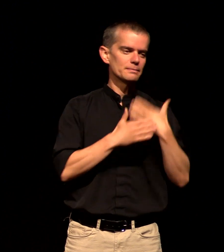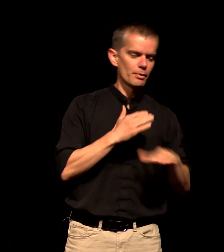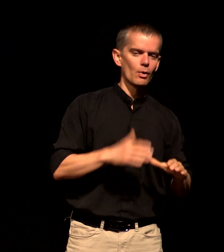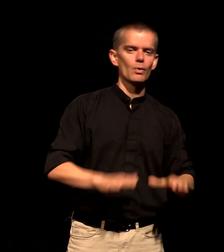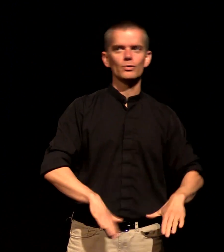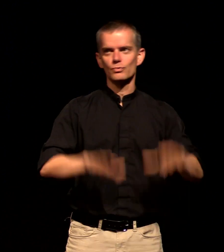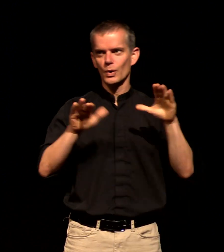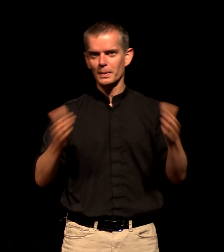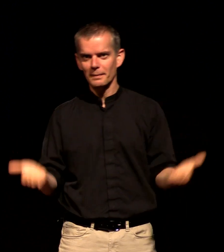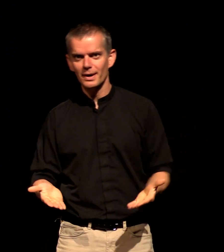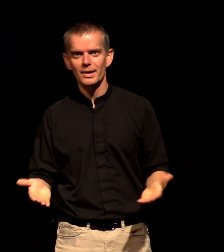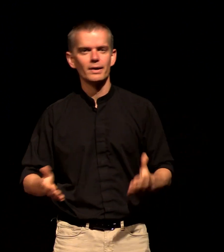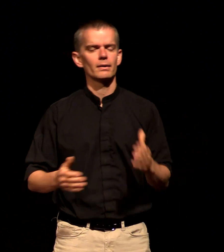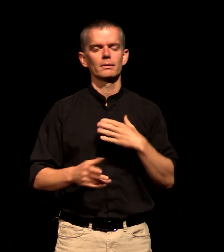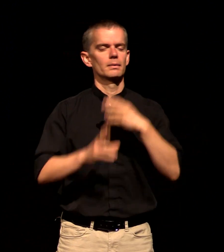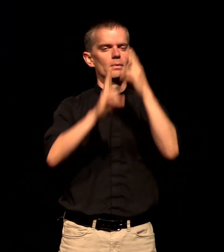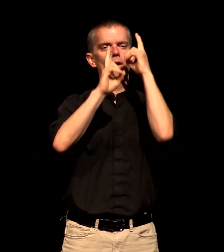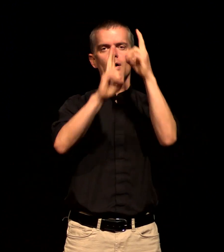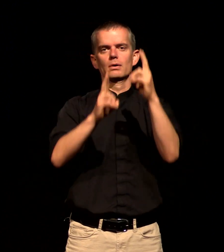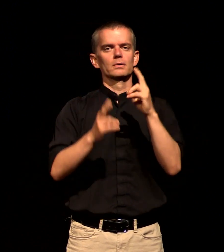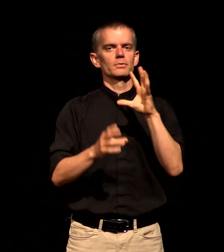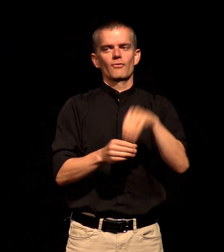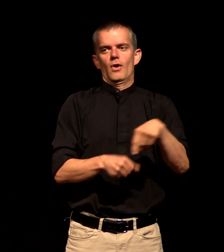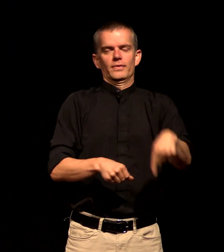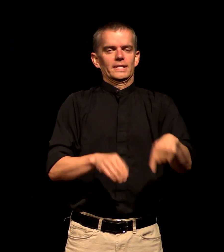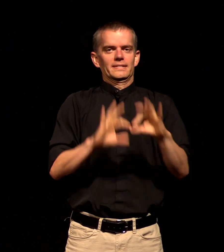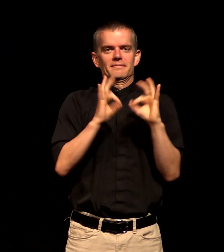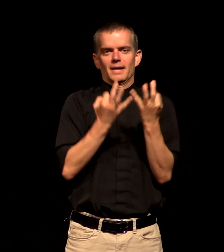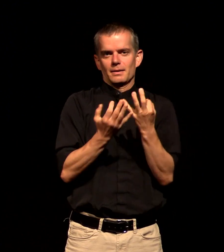a part of this church family. And I'm happy to be bringing the